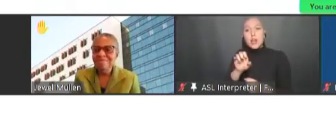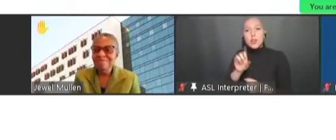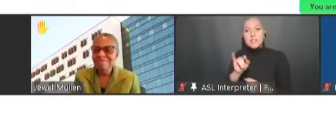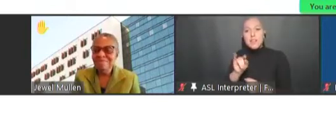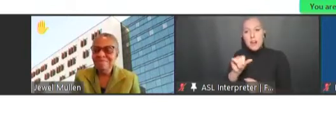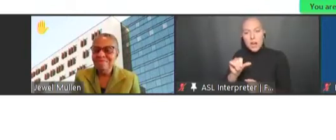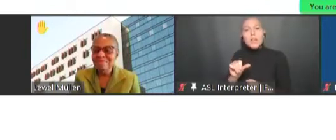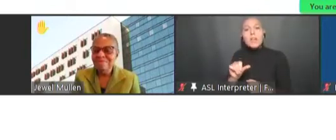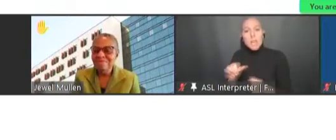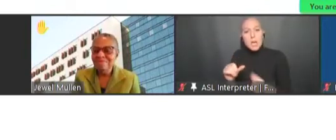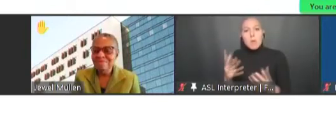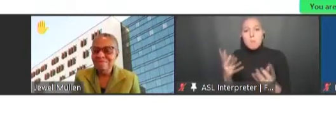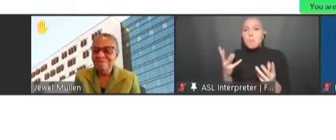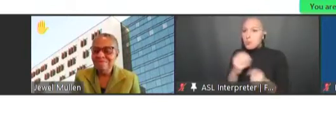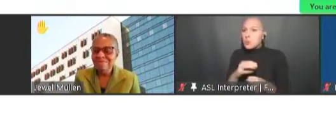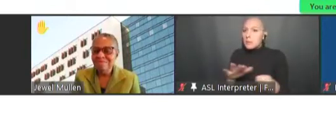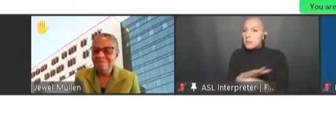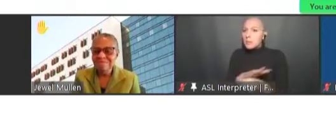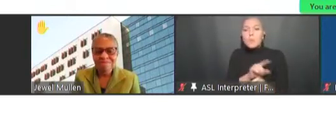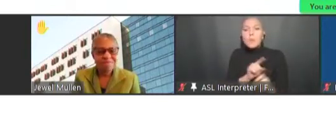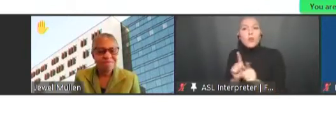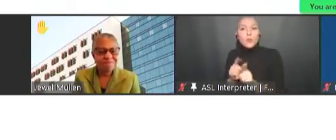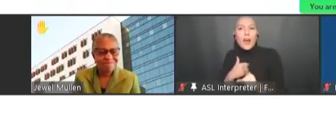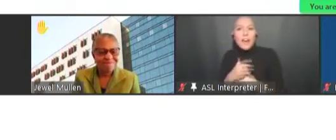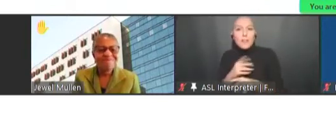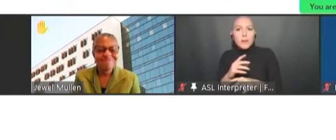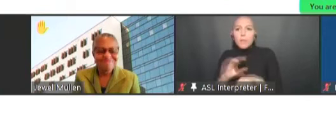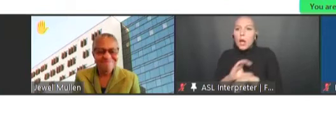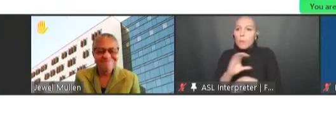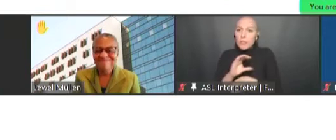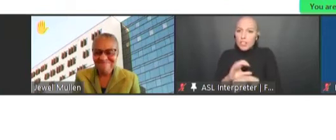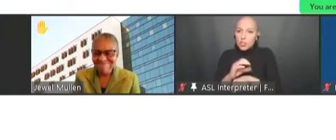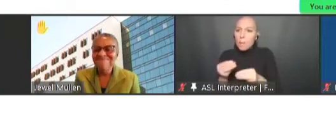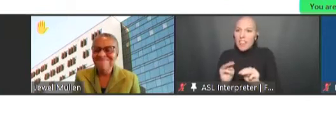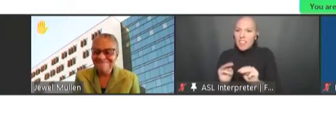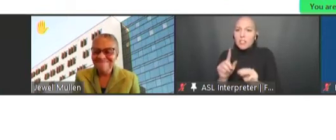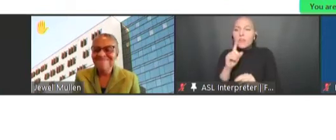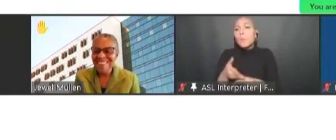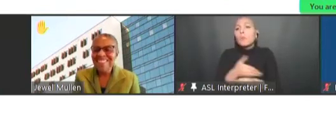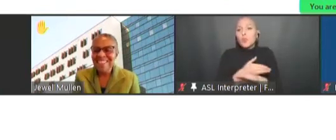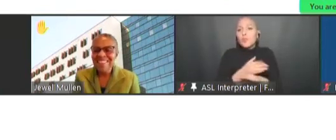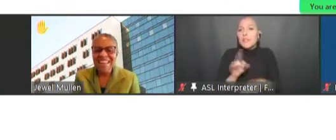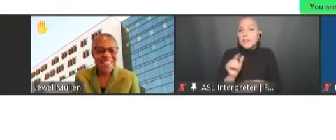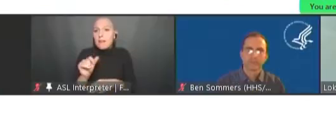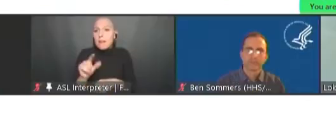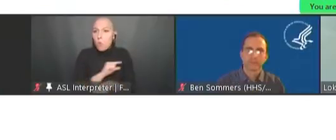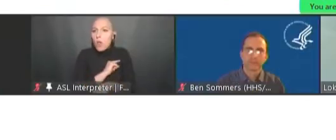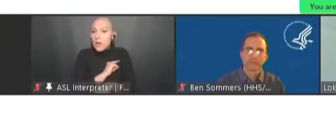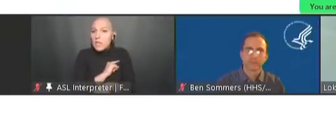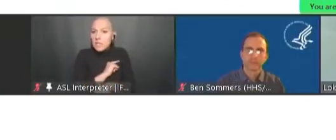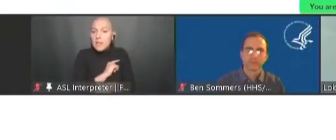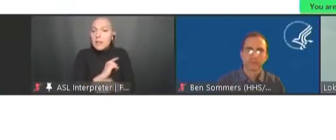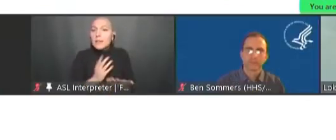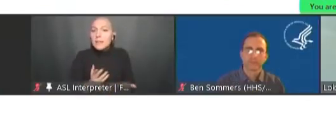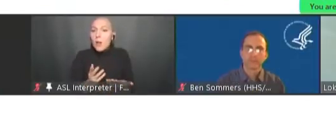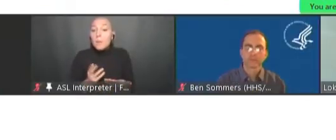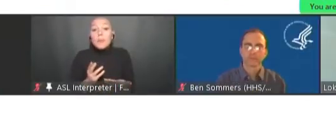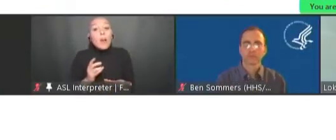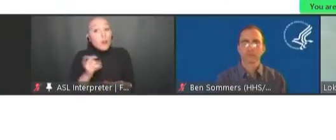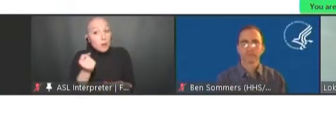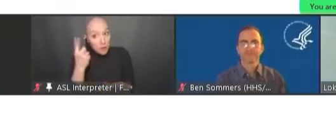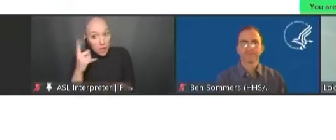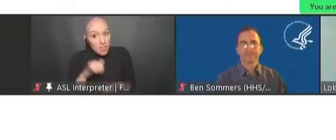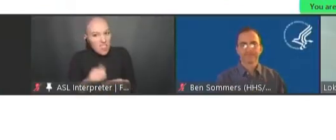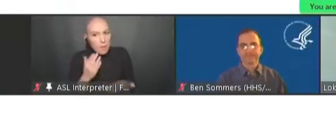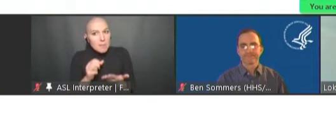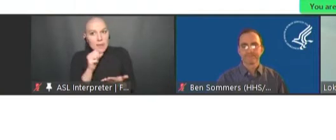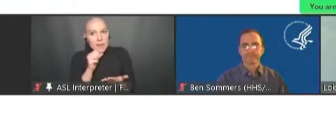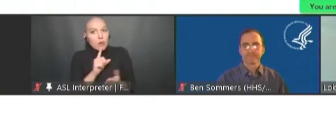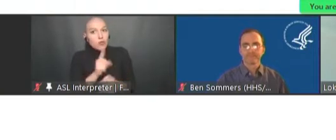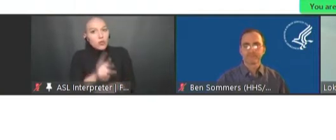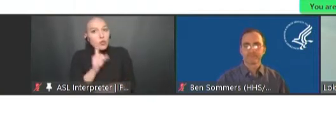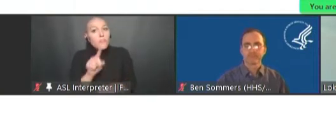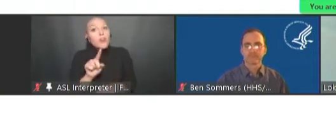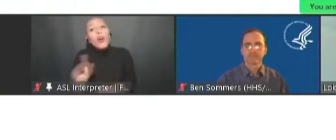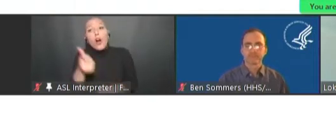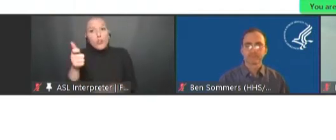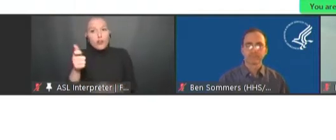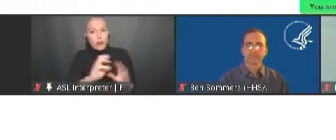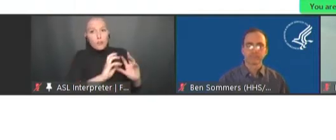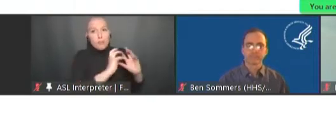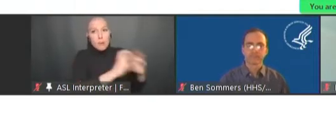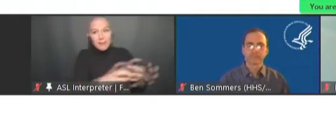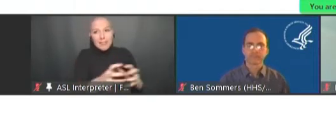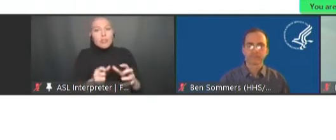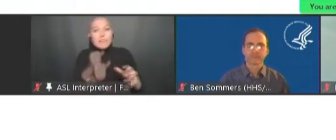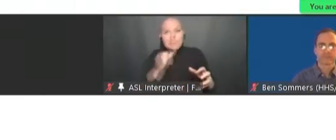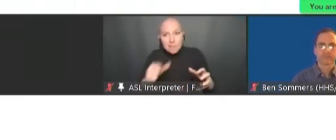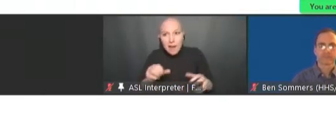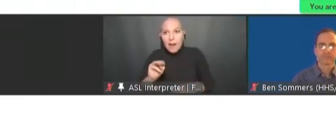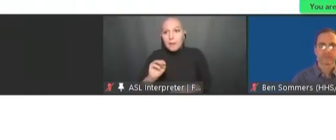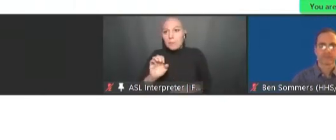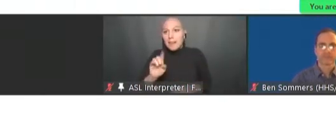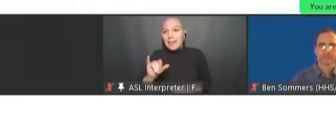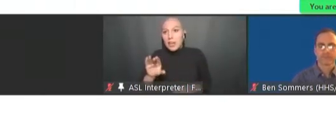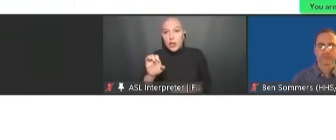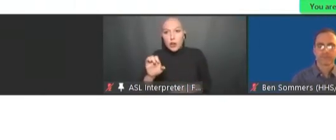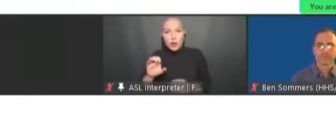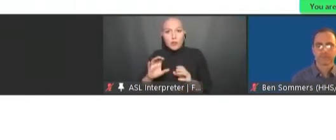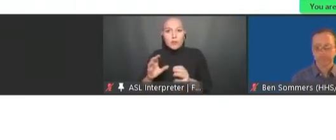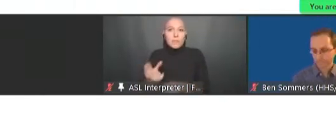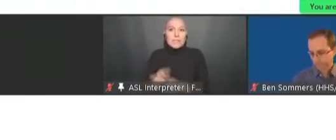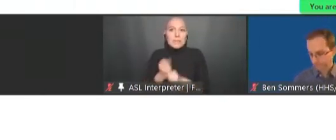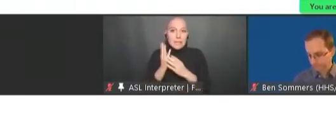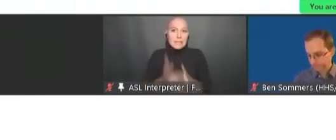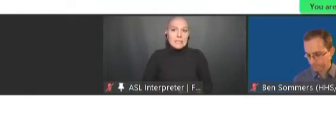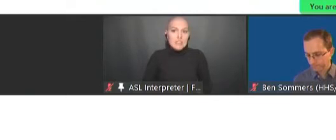that are used to improve the data quality. But this may not be the case for other populations.